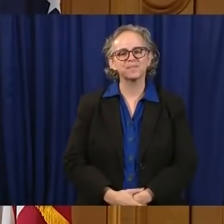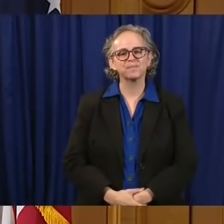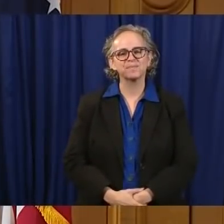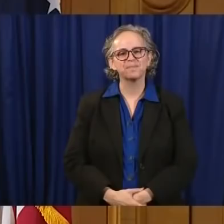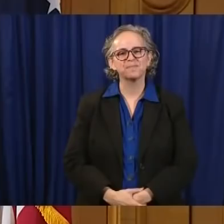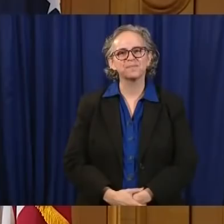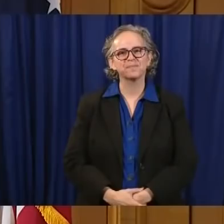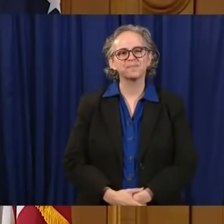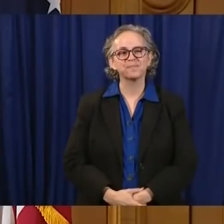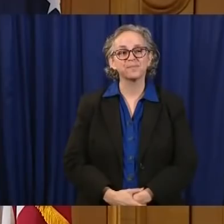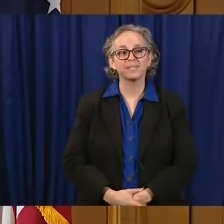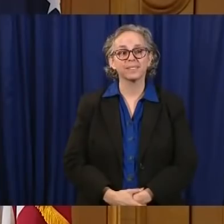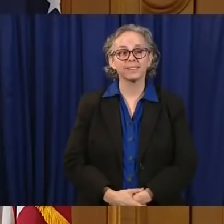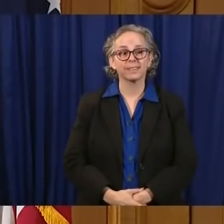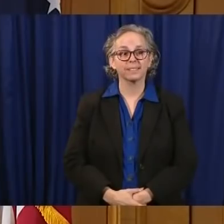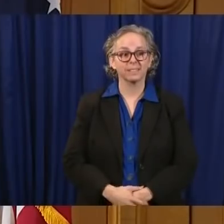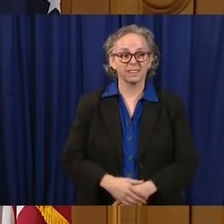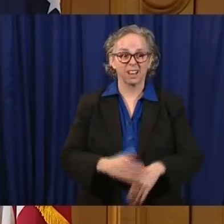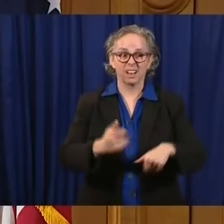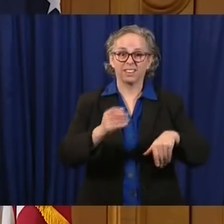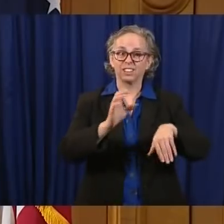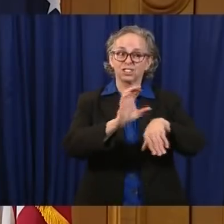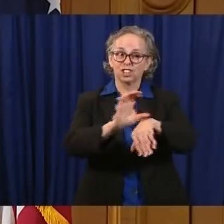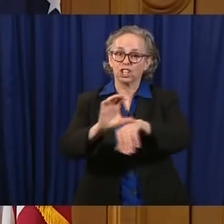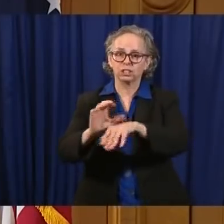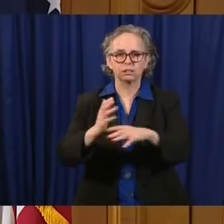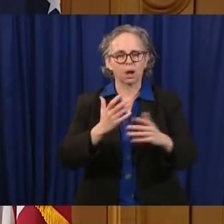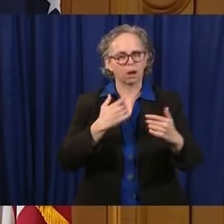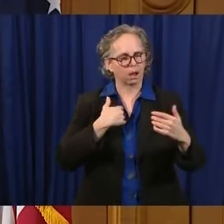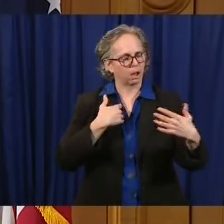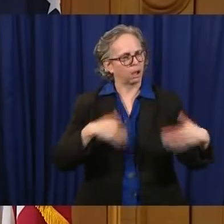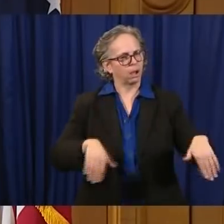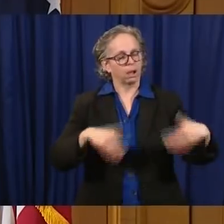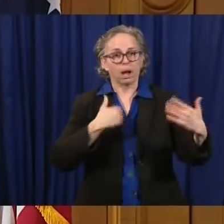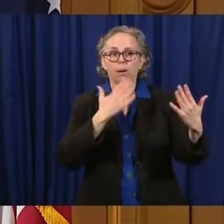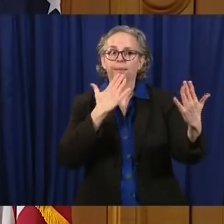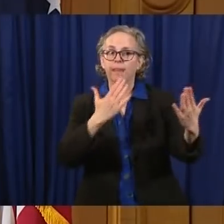IN THE SOUTHERN PART OF THE